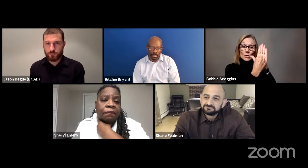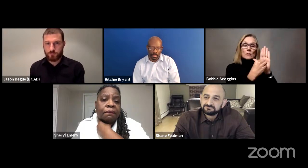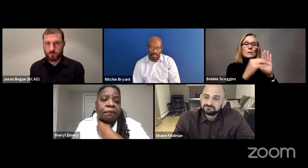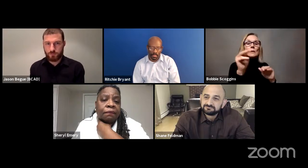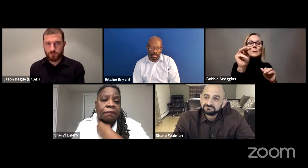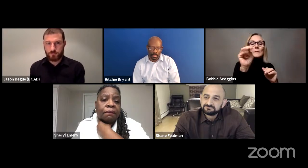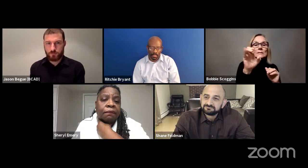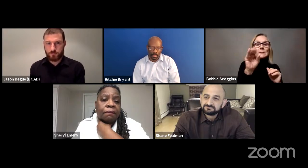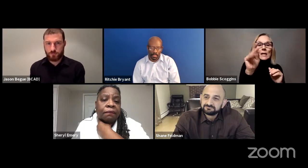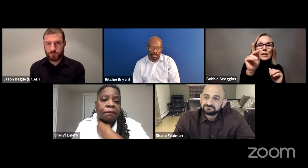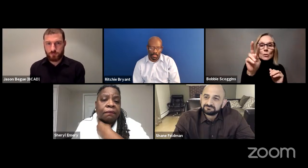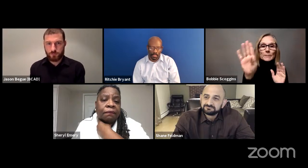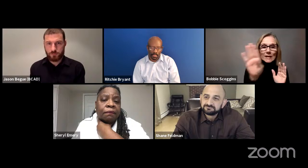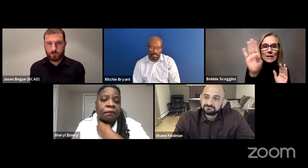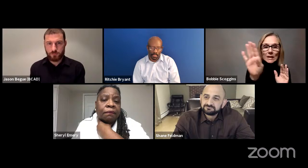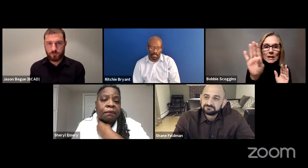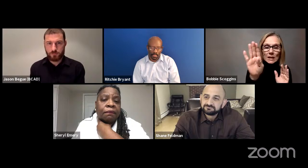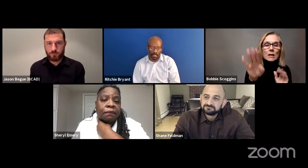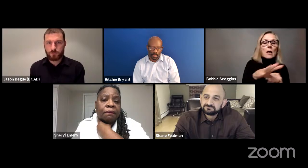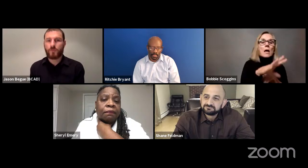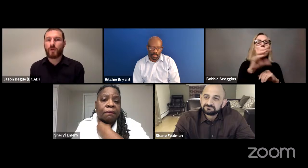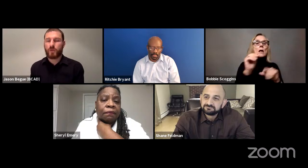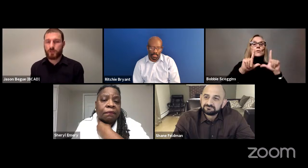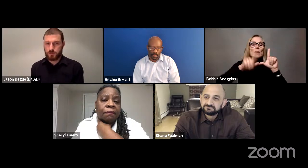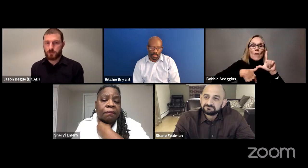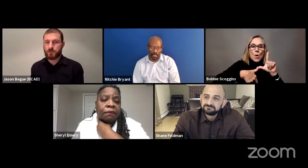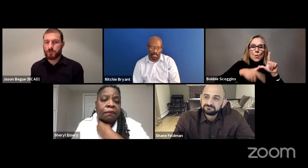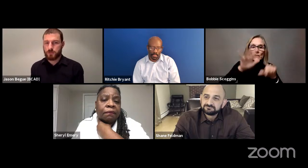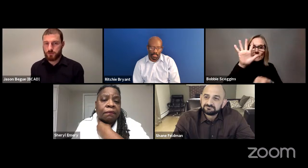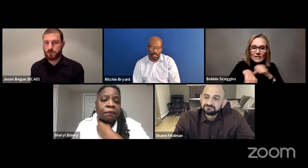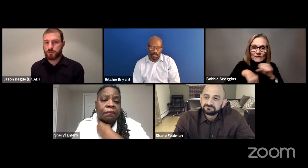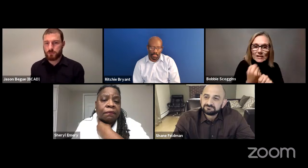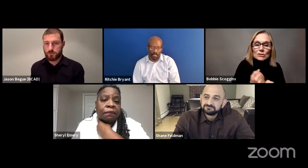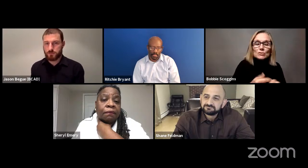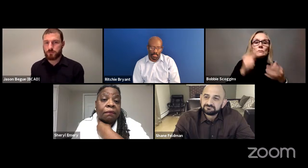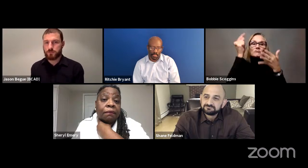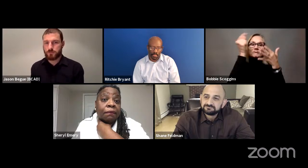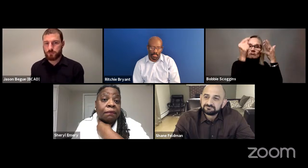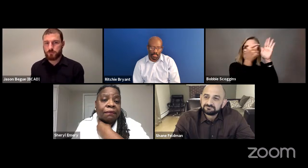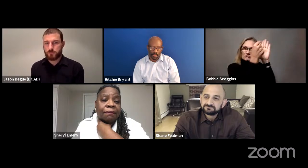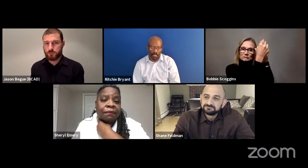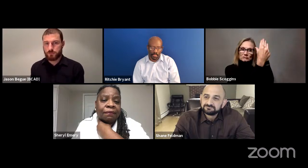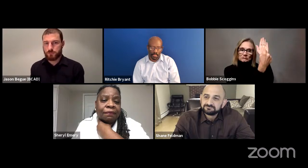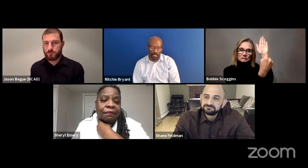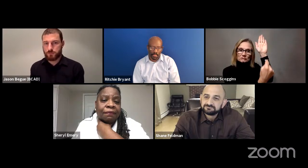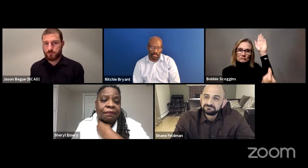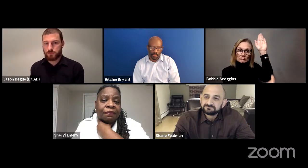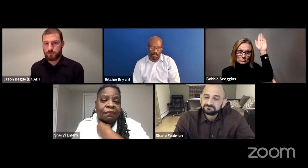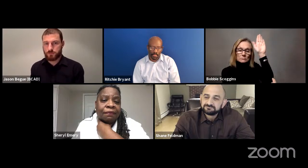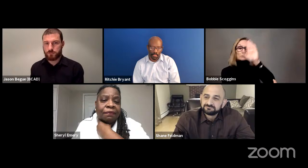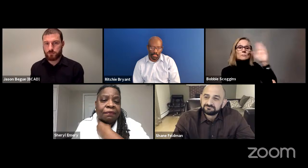law you make sure you include that level B, that five years, whatever the case may be